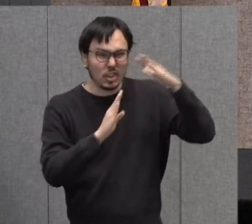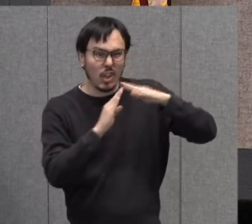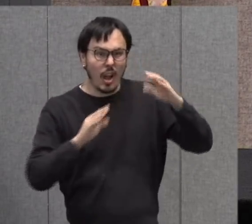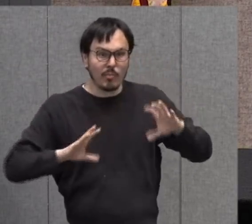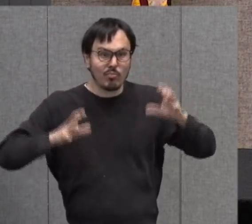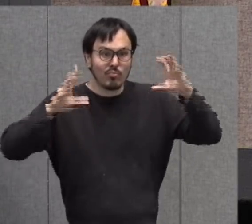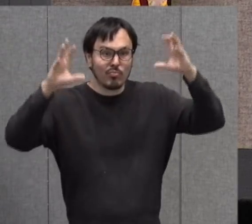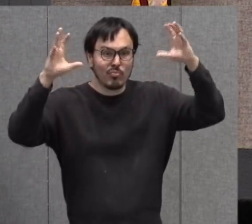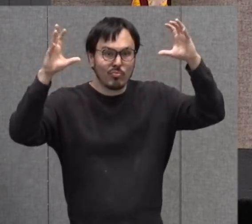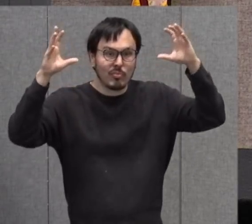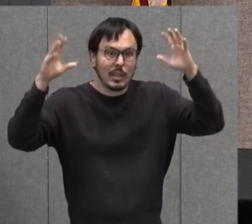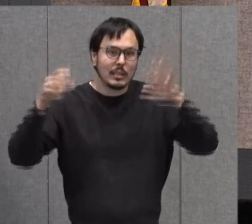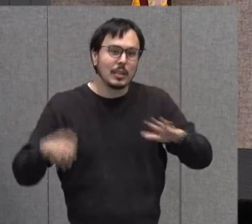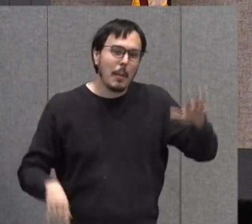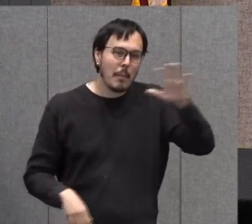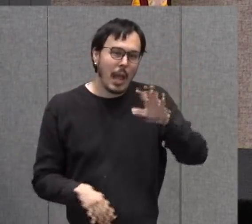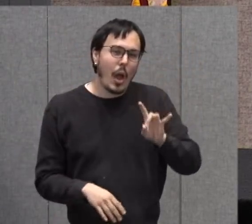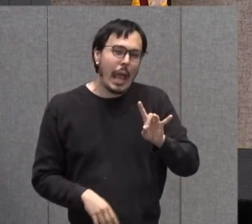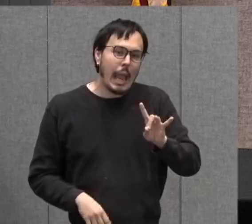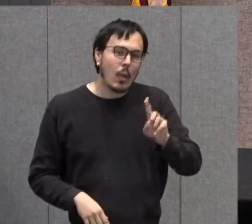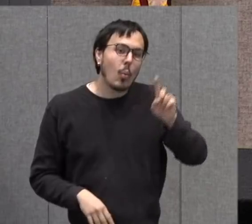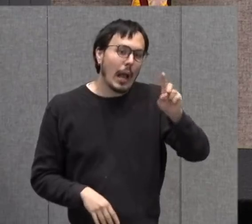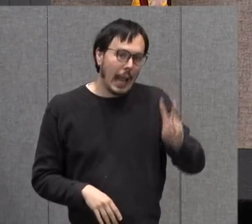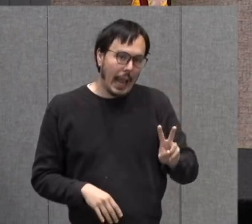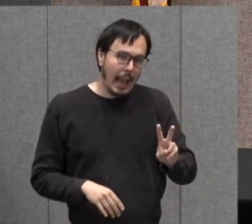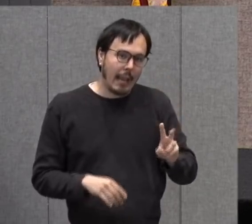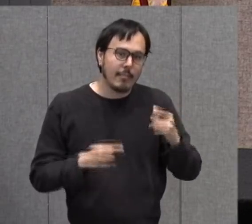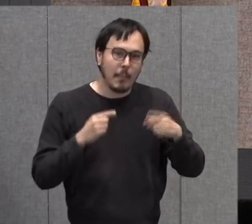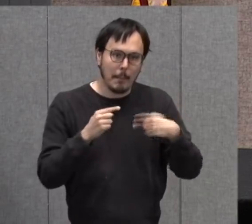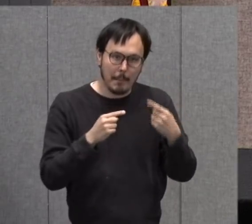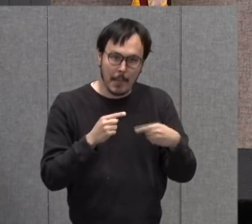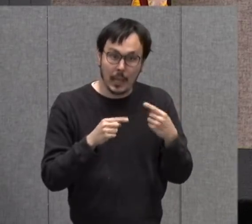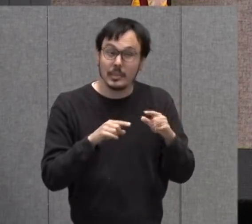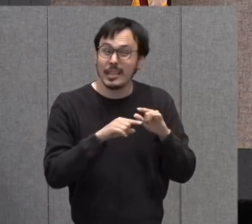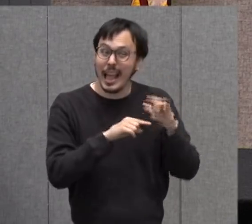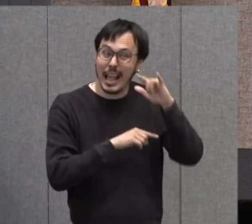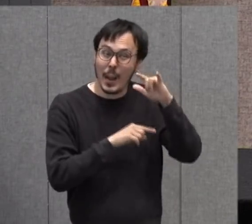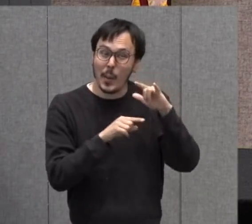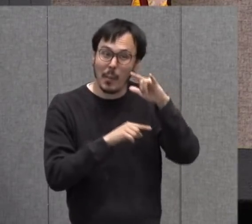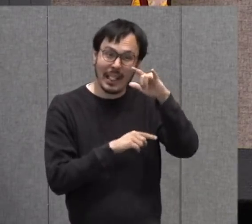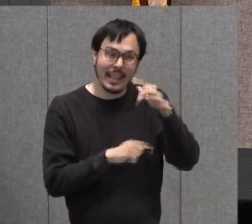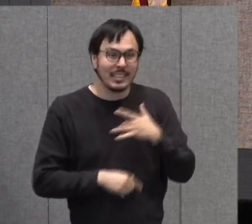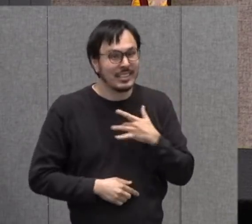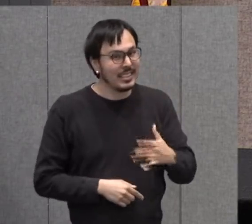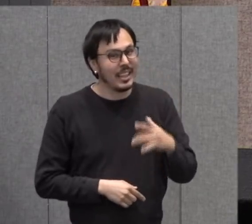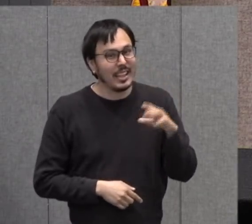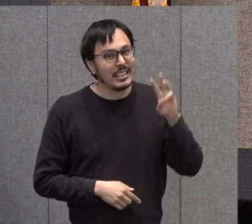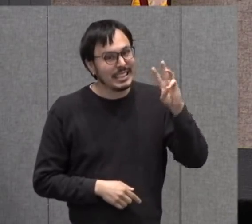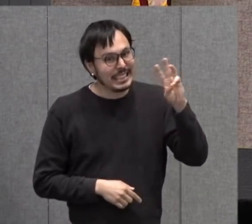they're usually at about eight and a half miles up and airplanes usually only go about 16 miles up.